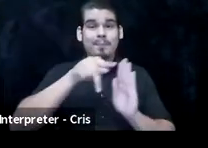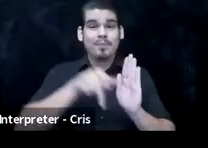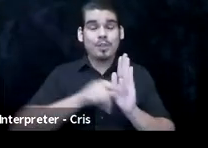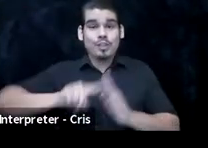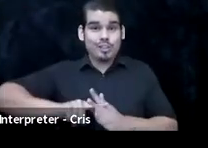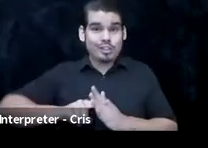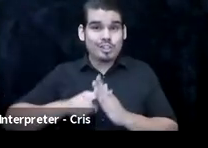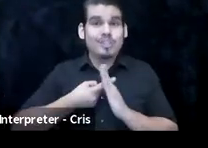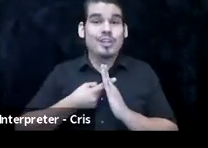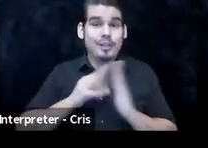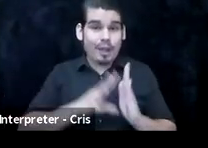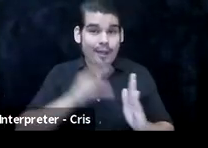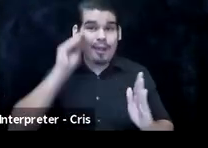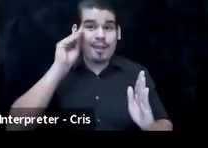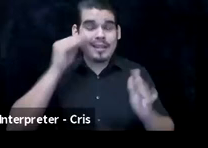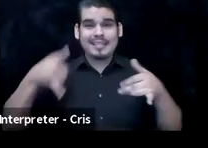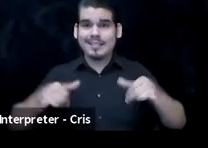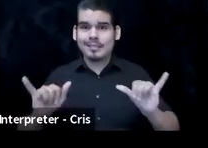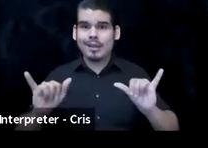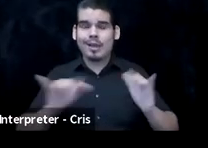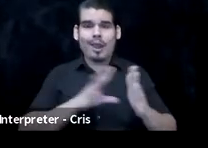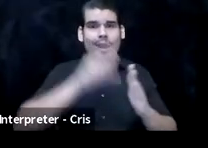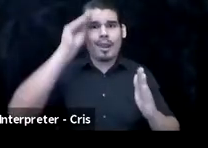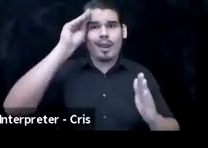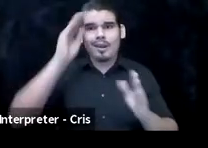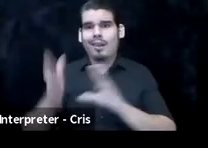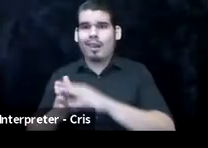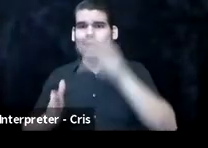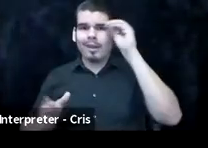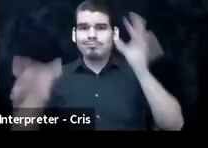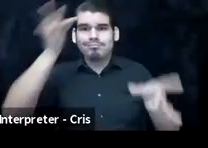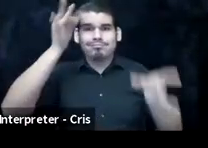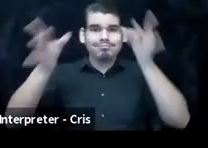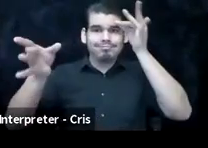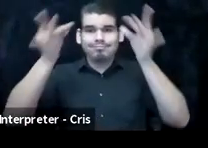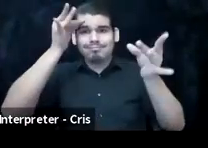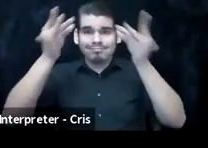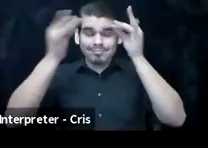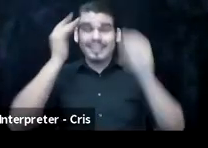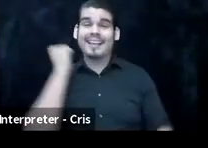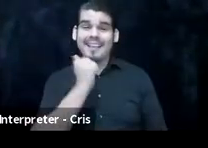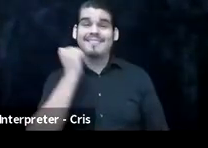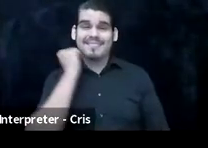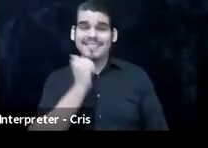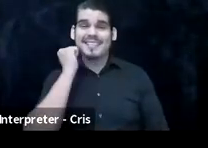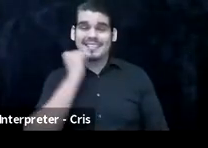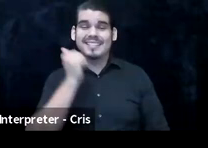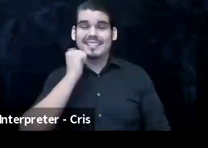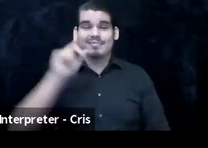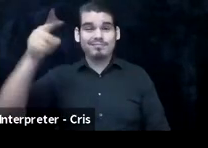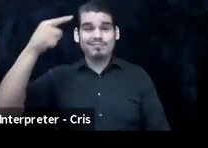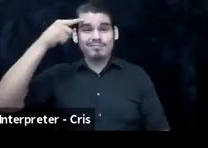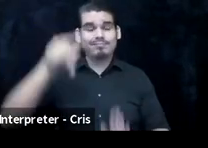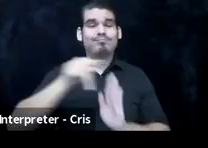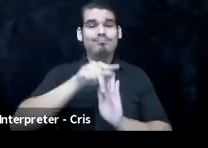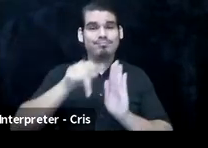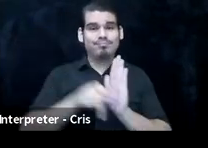Katherine Squire: And I use it pretty much on a daily basis, so I highly encourage you to go, and you know, maybe pick up some some new tips that you may be using.